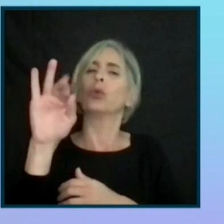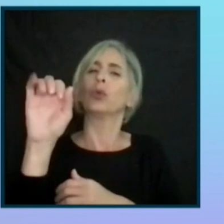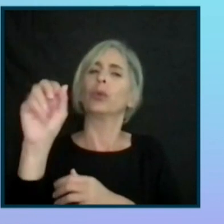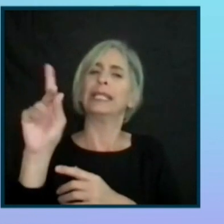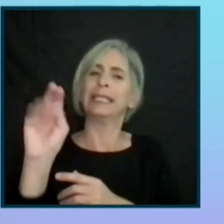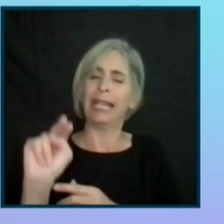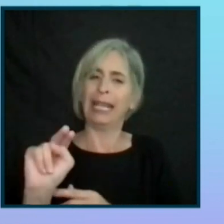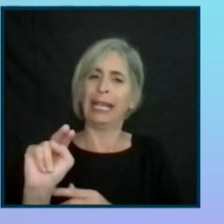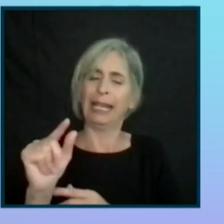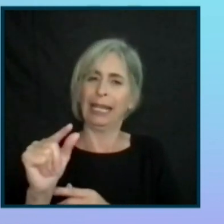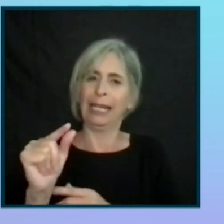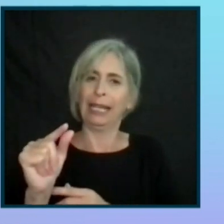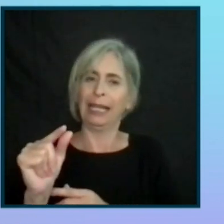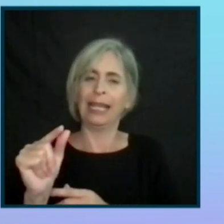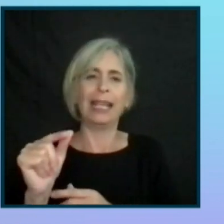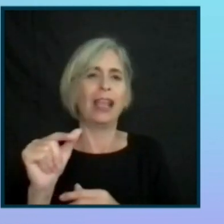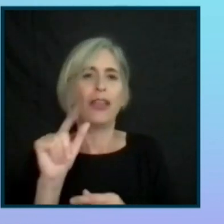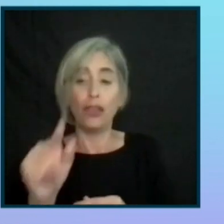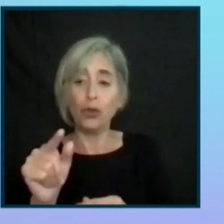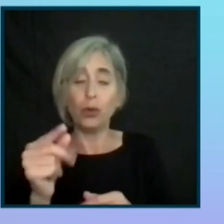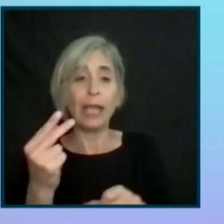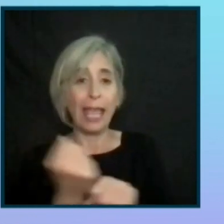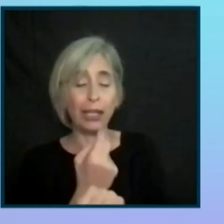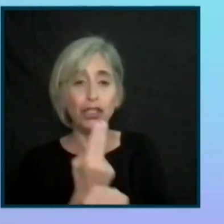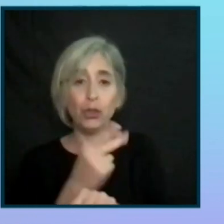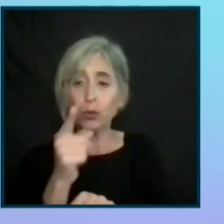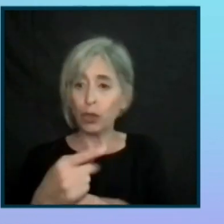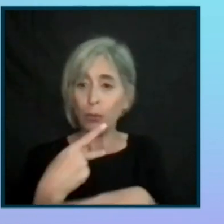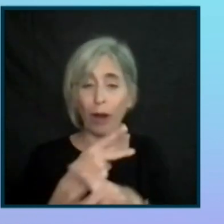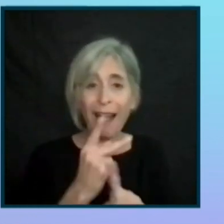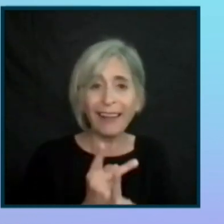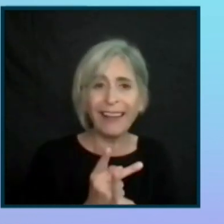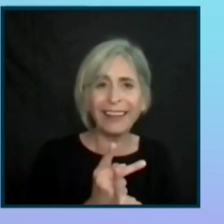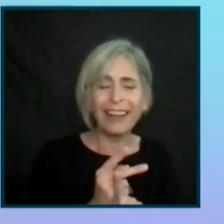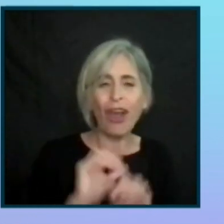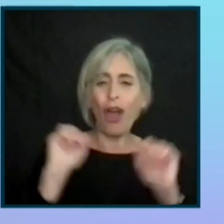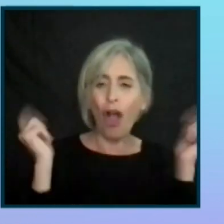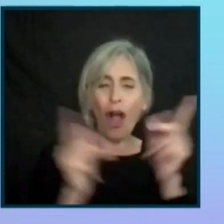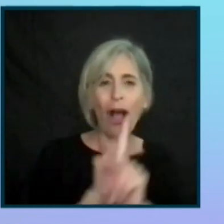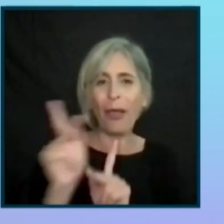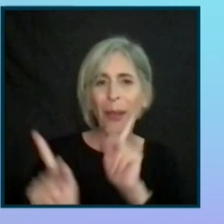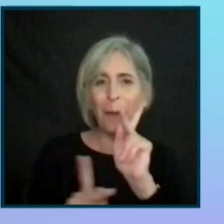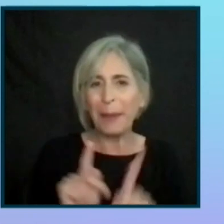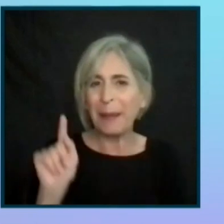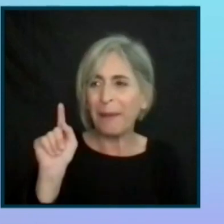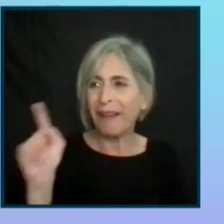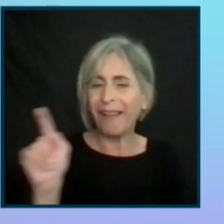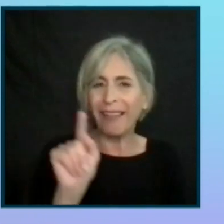it's also that your users will be able to use it because all of your people they will have the craft